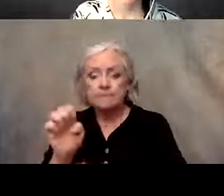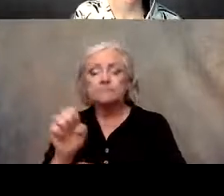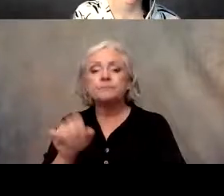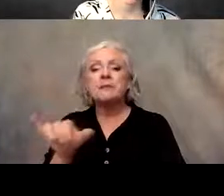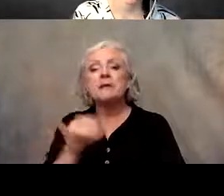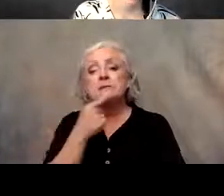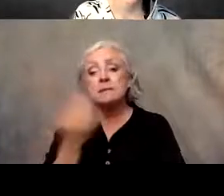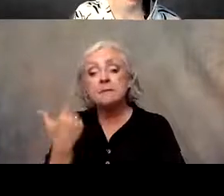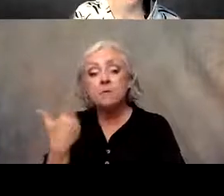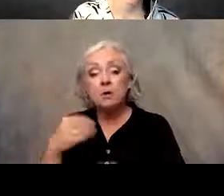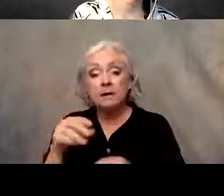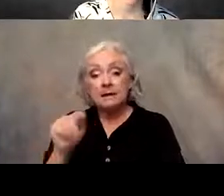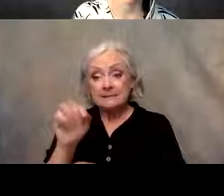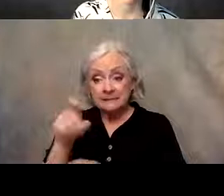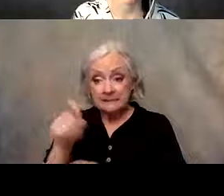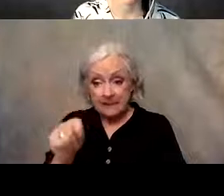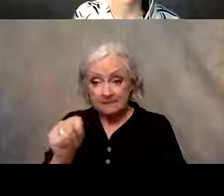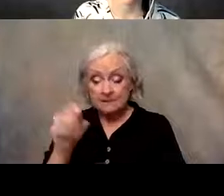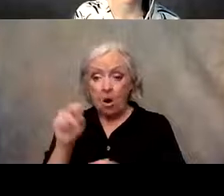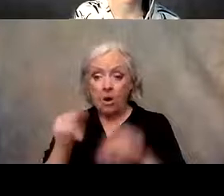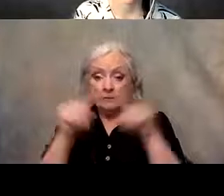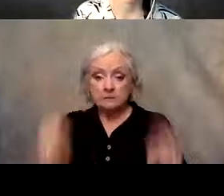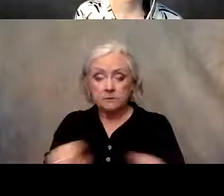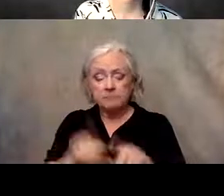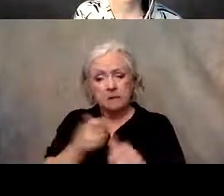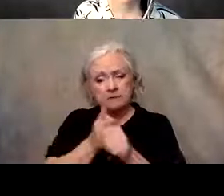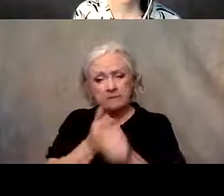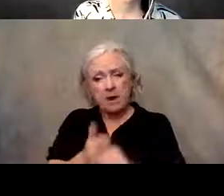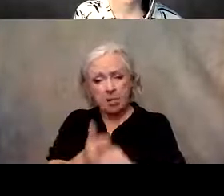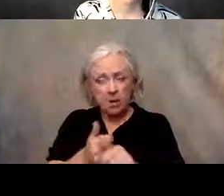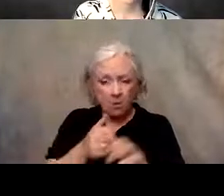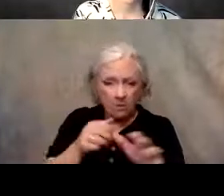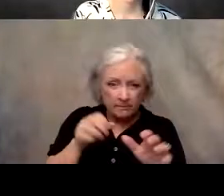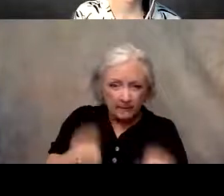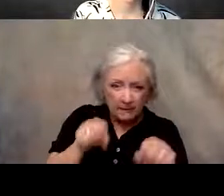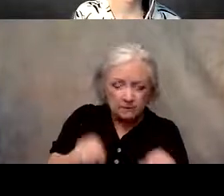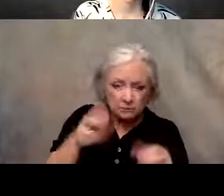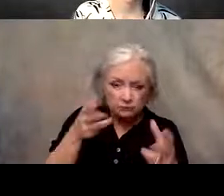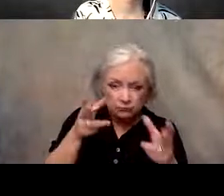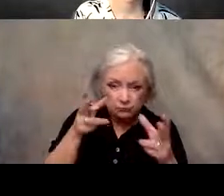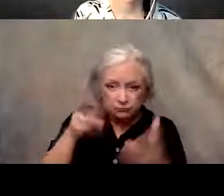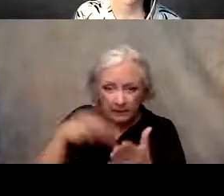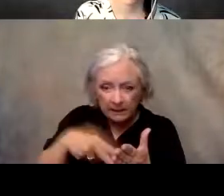on screen needs to follow certain readability standards. Therefore, we're typically limiting the number of characters